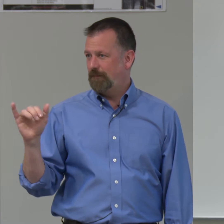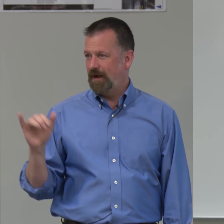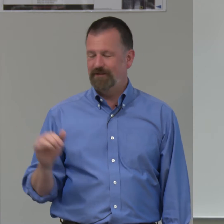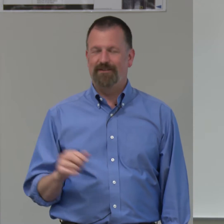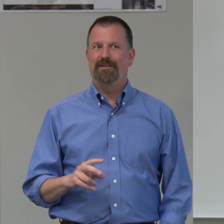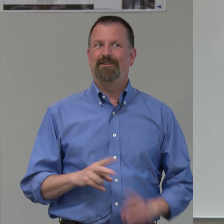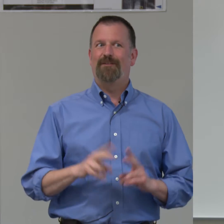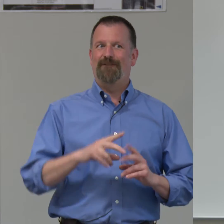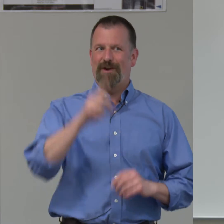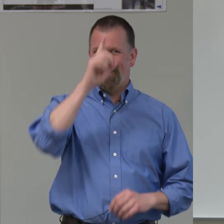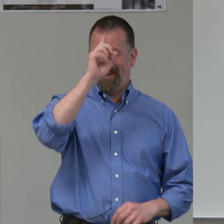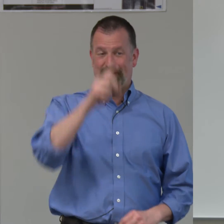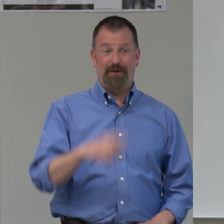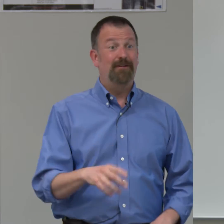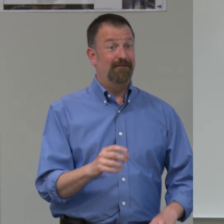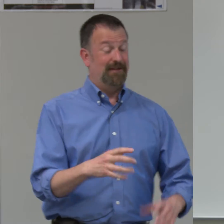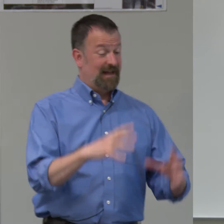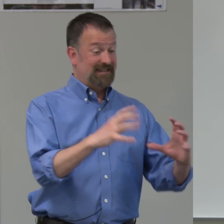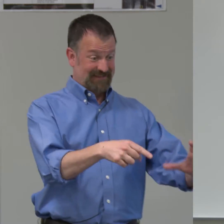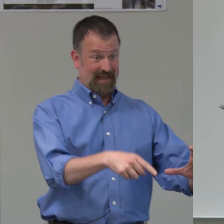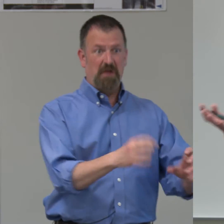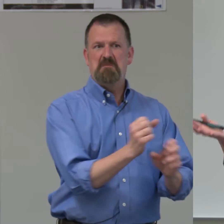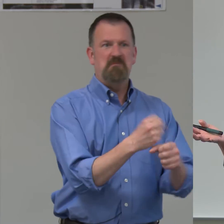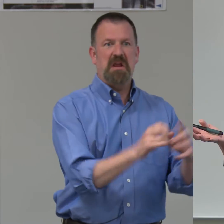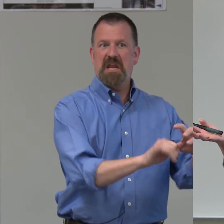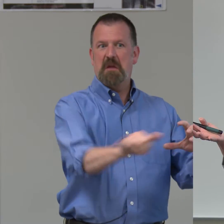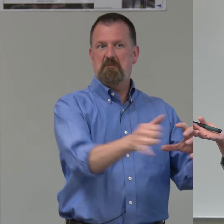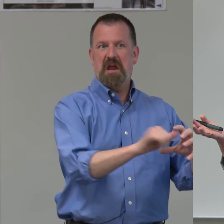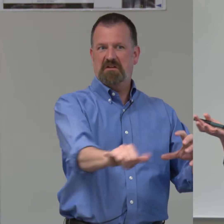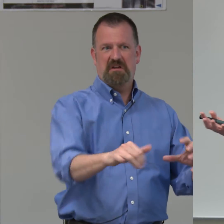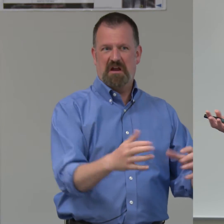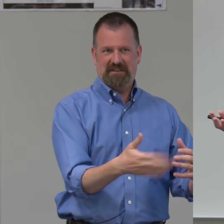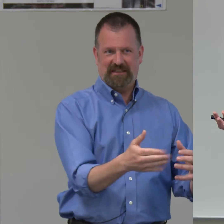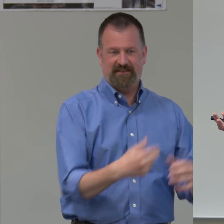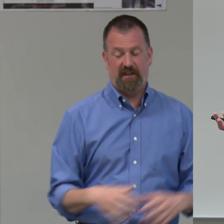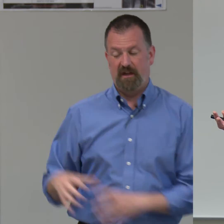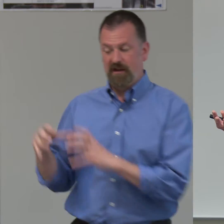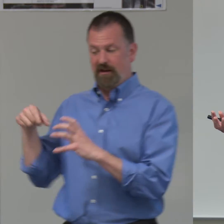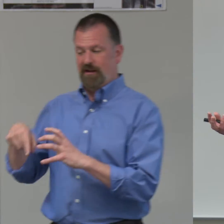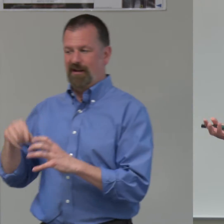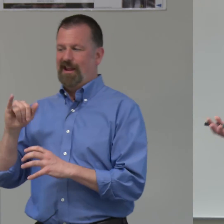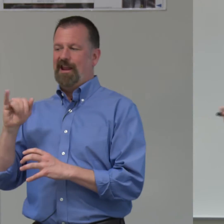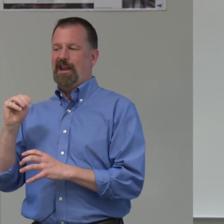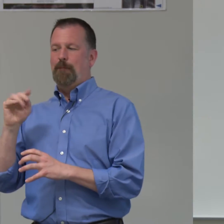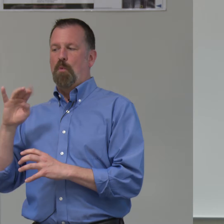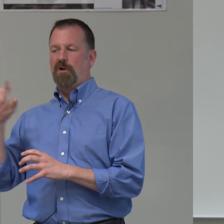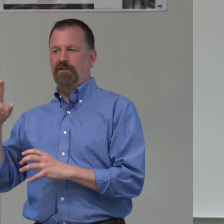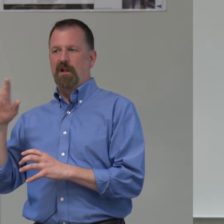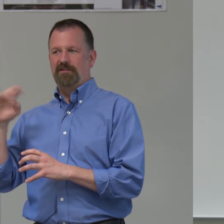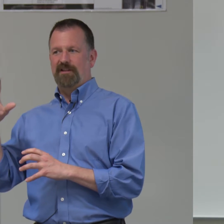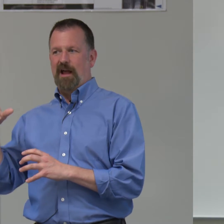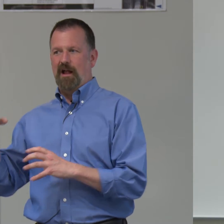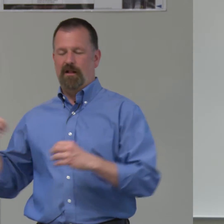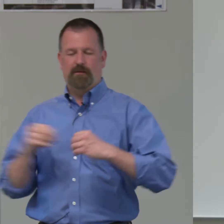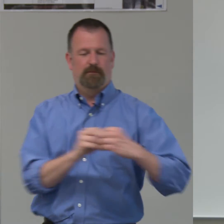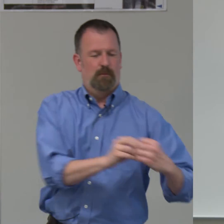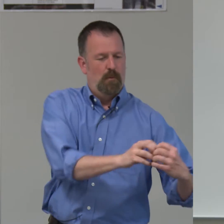where you take a cell that's making an antibody, you fuse it with an immortal cell, and you can actually get a cell line